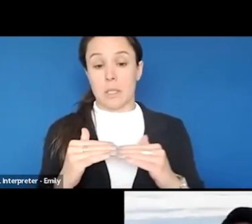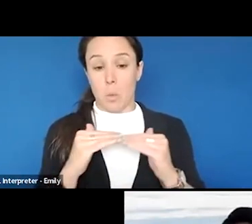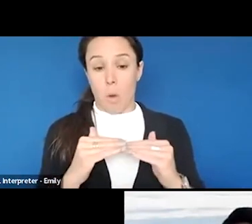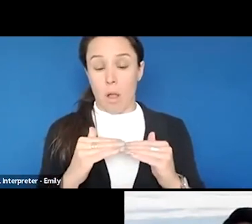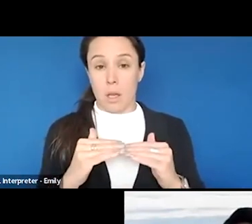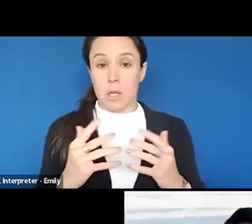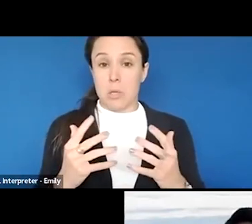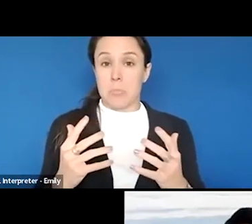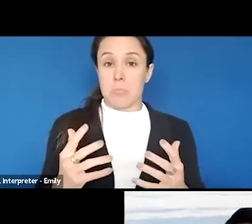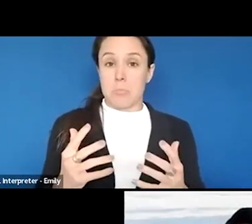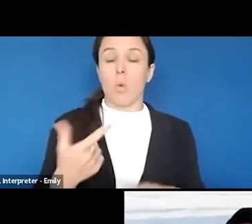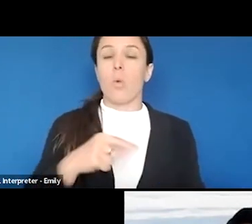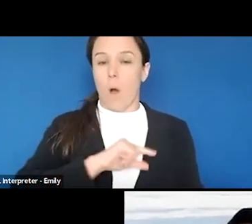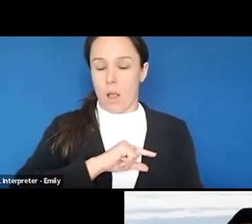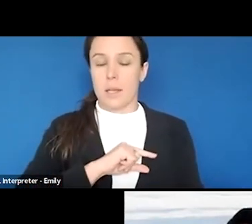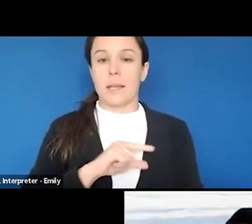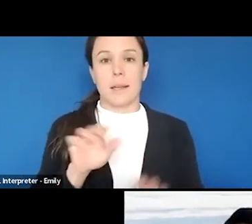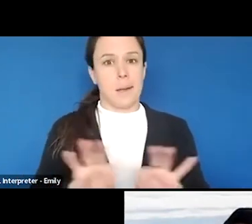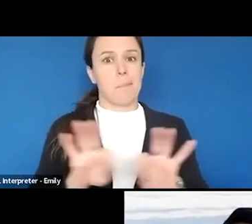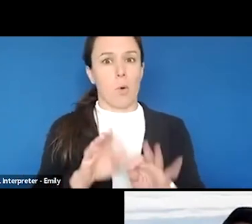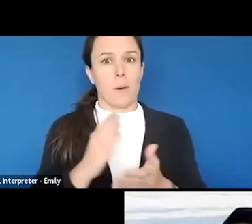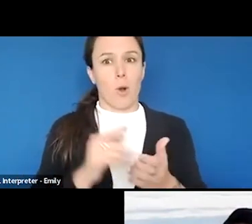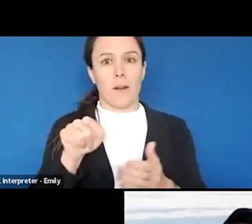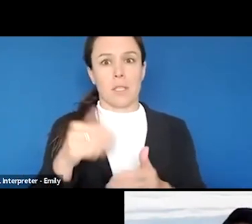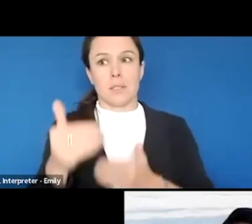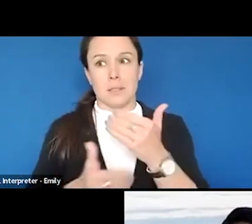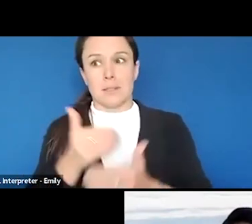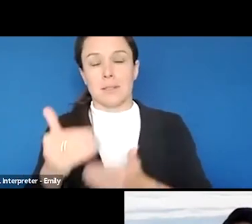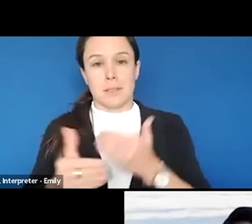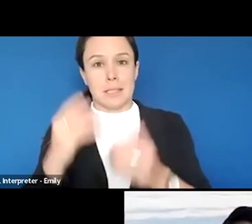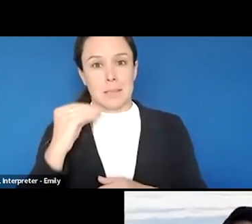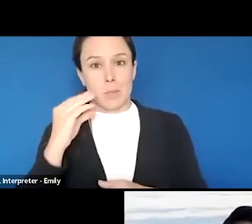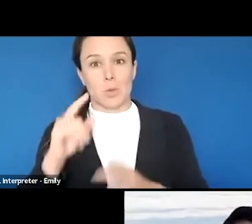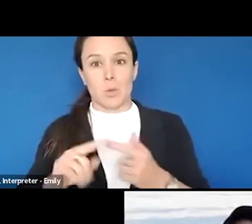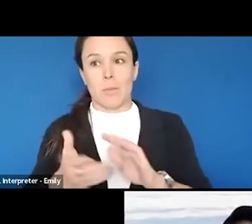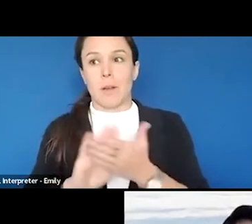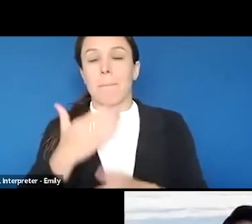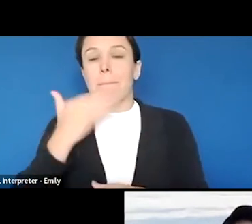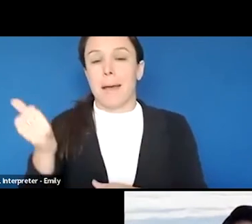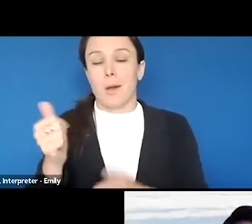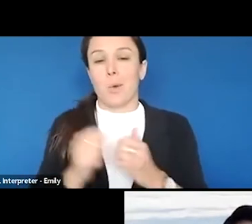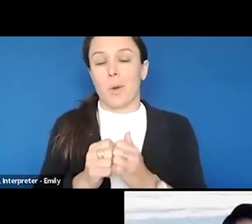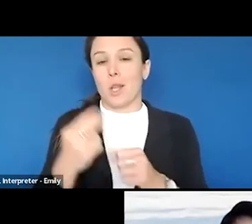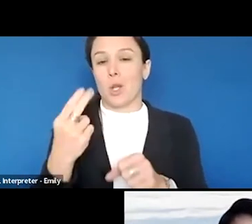be a very important part of our journey towards better user interfaces. Monica has her hand up.